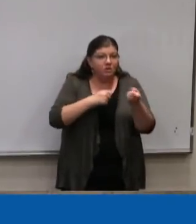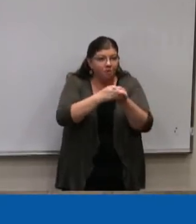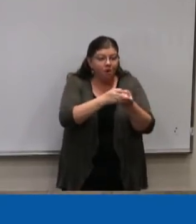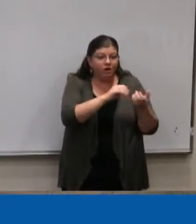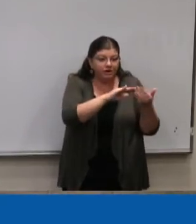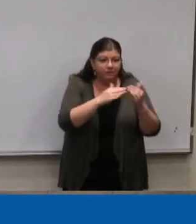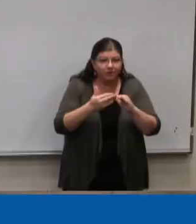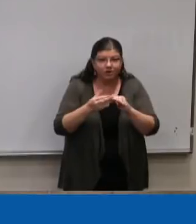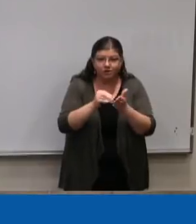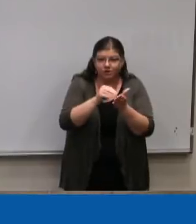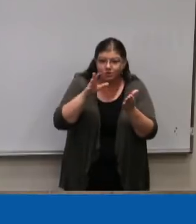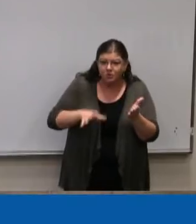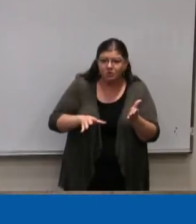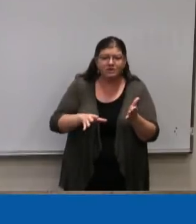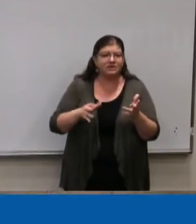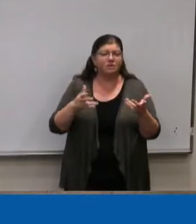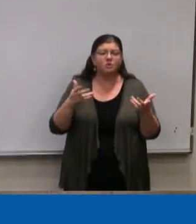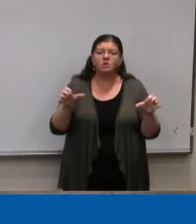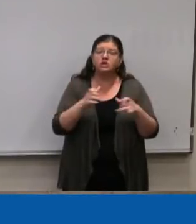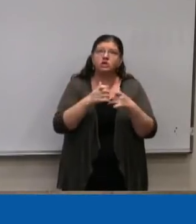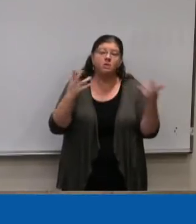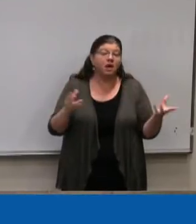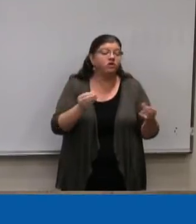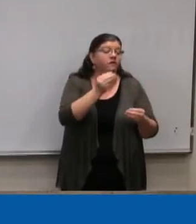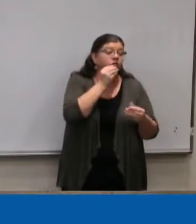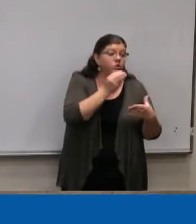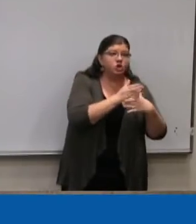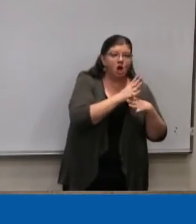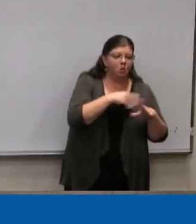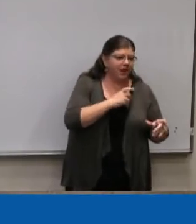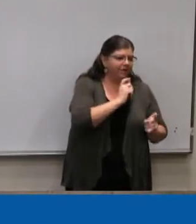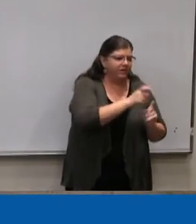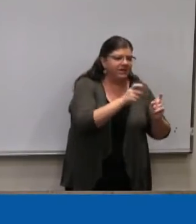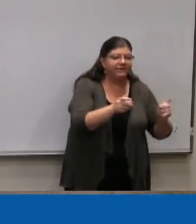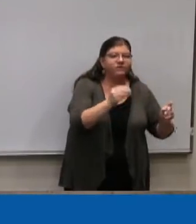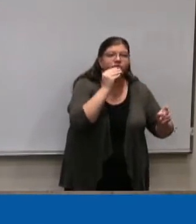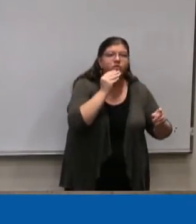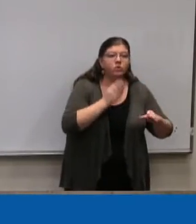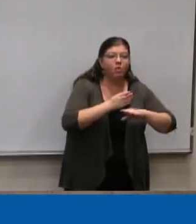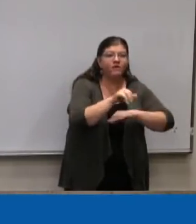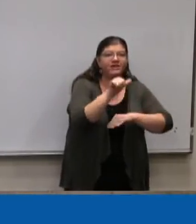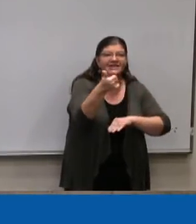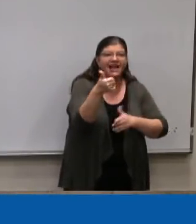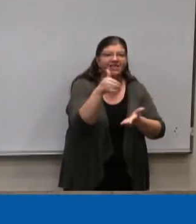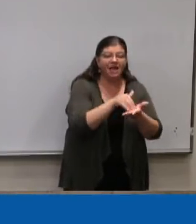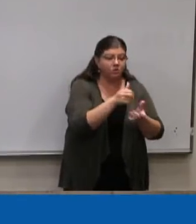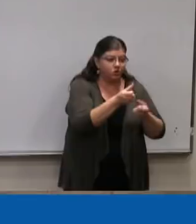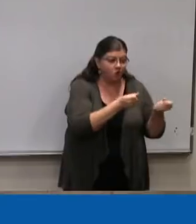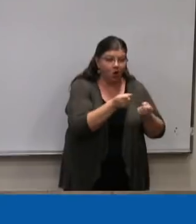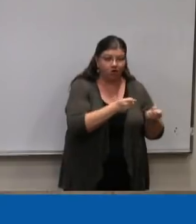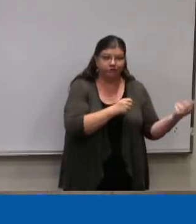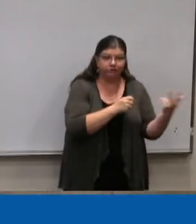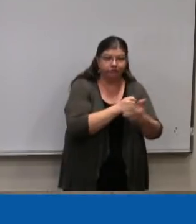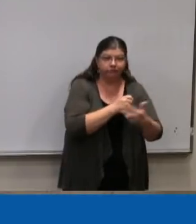our students are doing FoodShare. We have delivered food to more than 10,000 vehicles. We've delivered food I think equates out to something